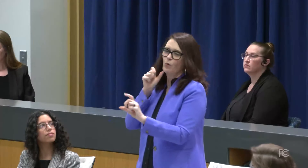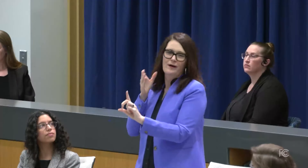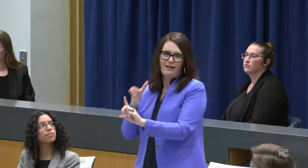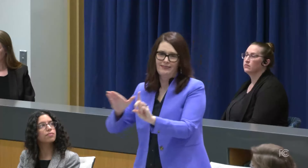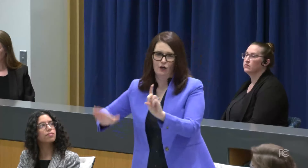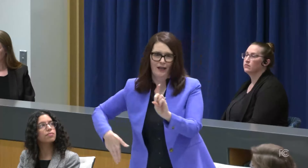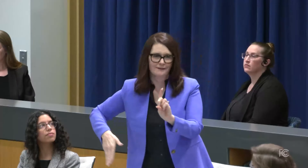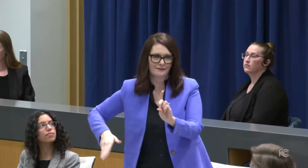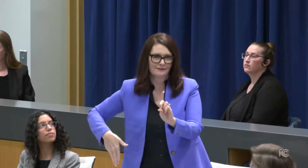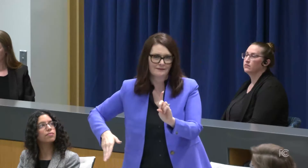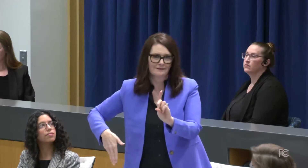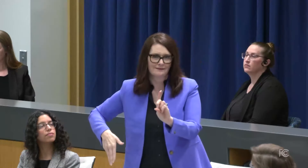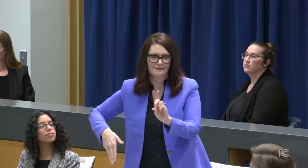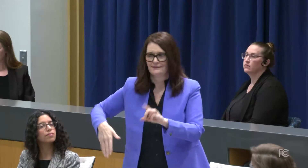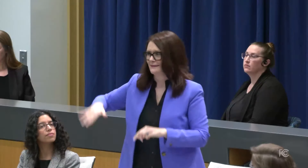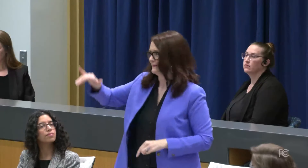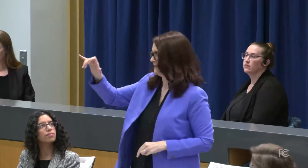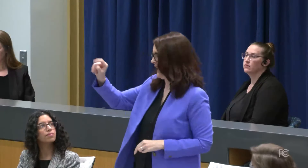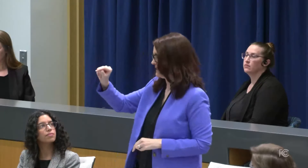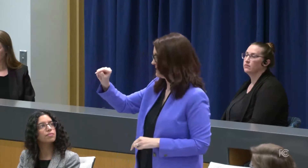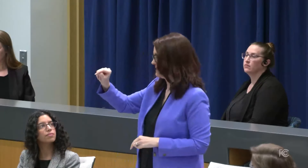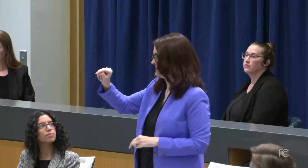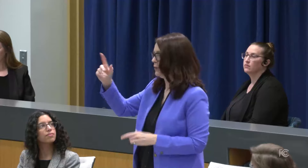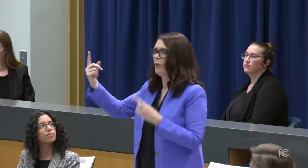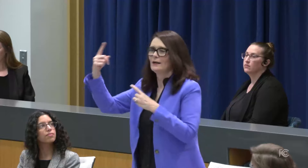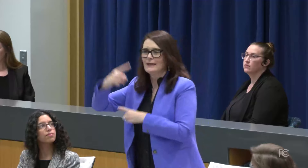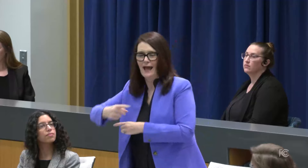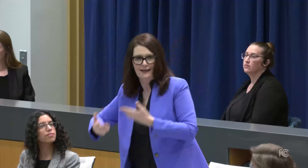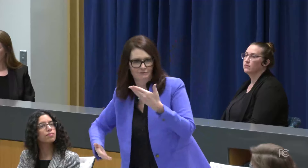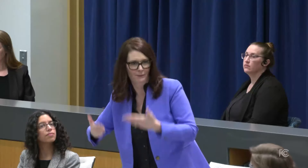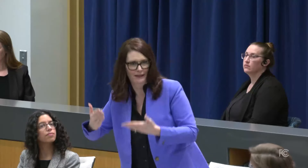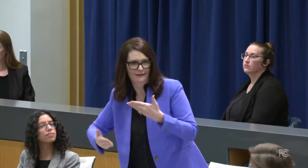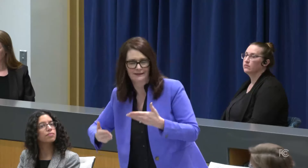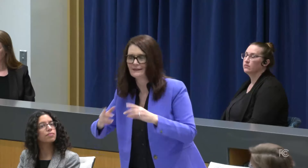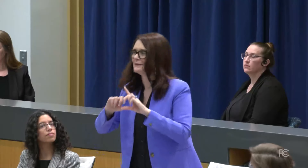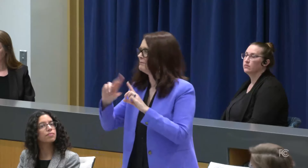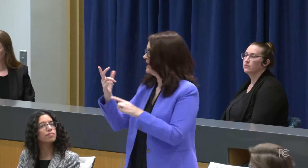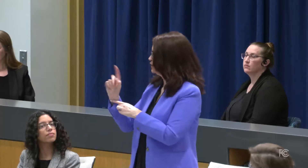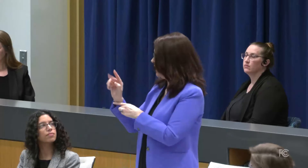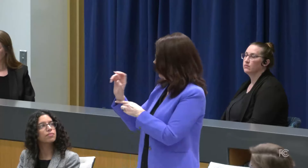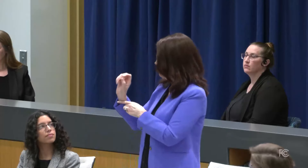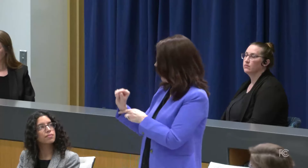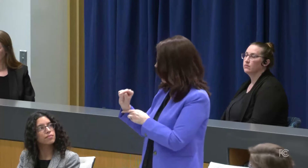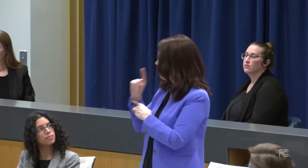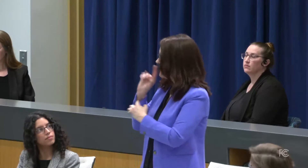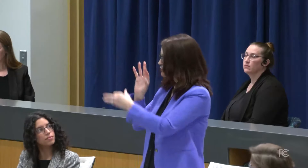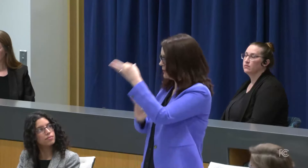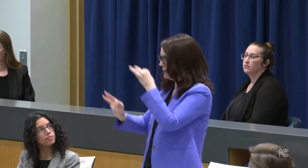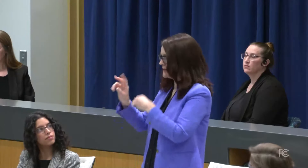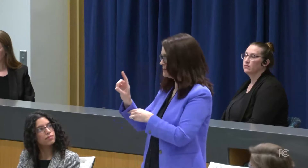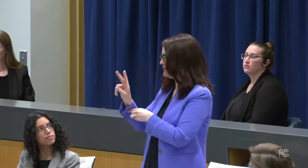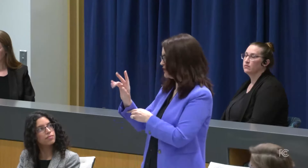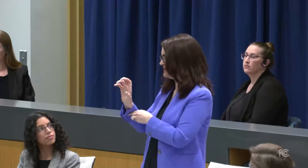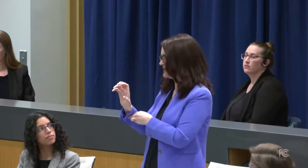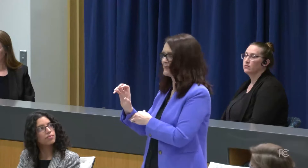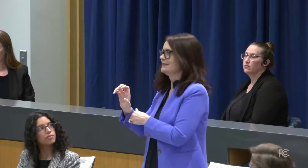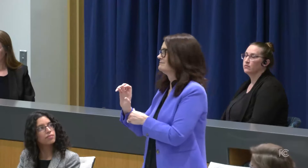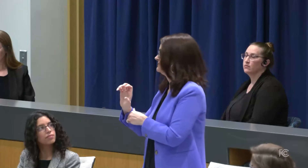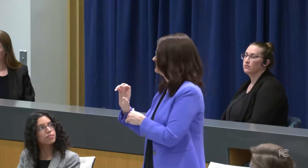AND WE KNOW THAT THERE ARE PROVIDERS THAT ARE ALREADY LOOKING INTO THE USE OF AI TO BE ABLE TO SUPPLEMENT WHAT'S BEING PROVIDED